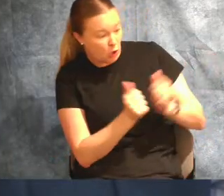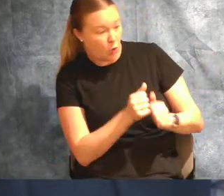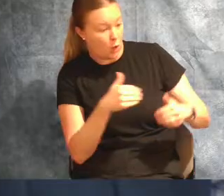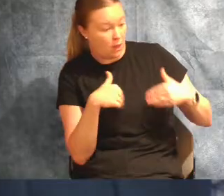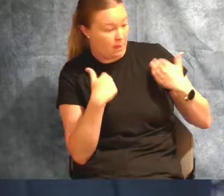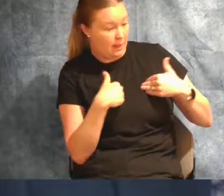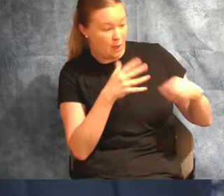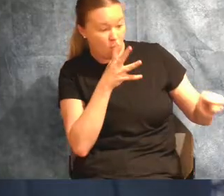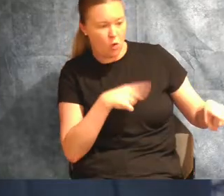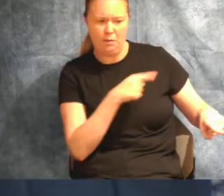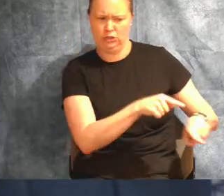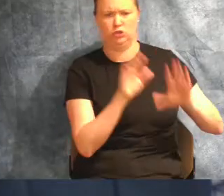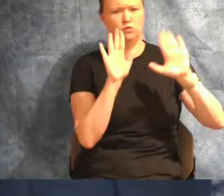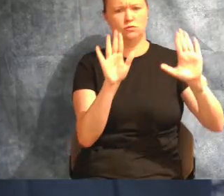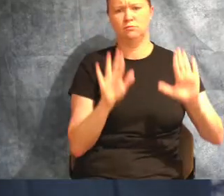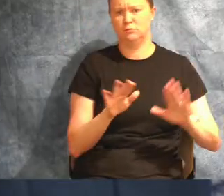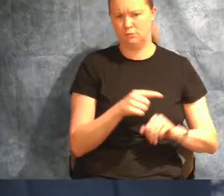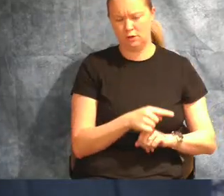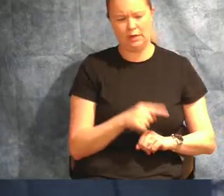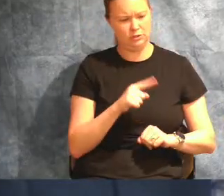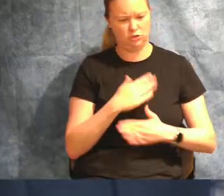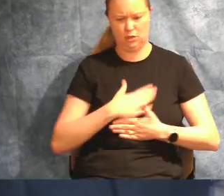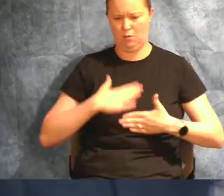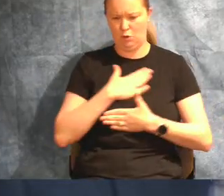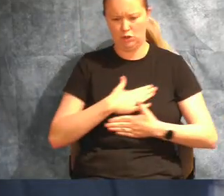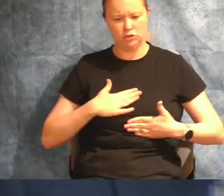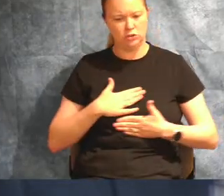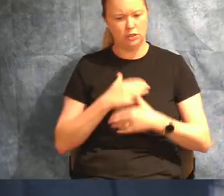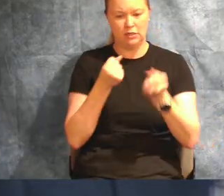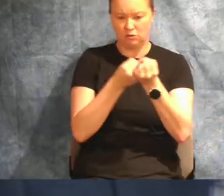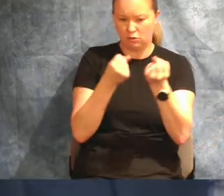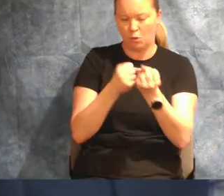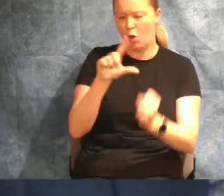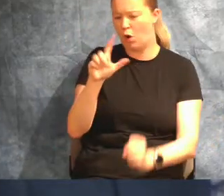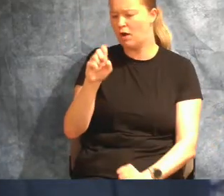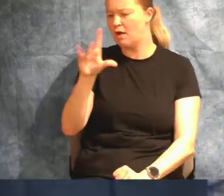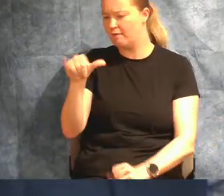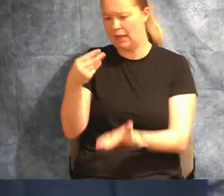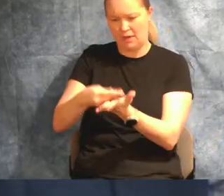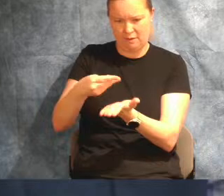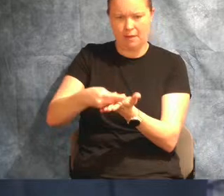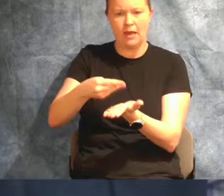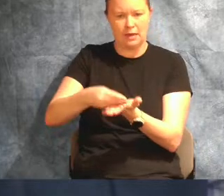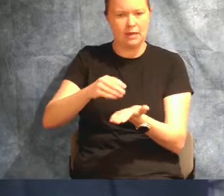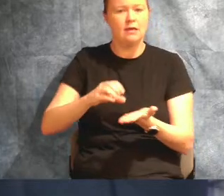was great. she appreciated the support of the levy dollars and is working to get her first